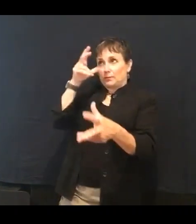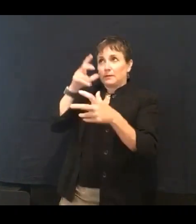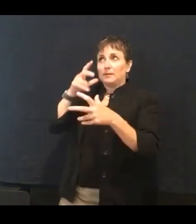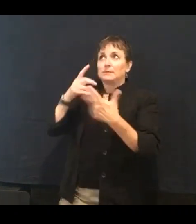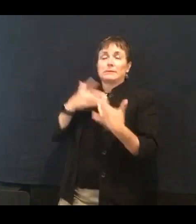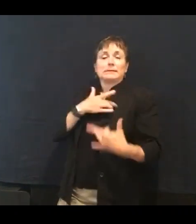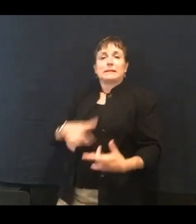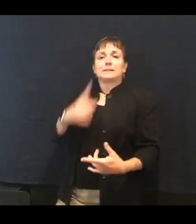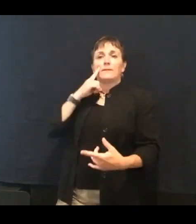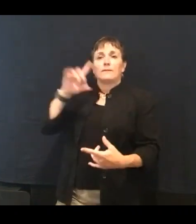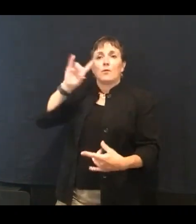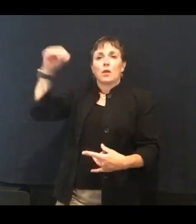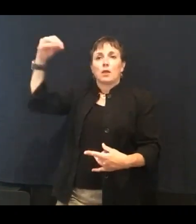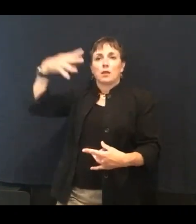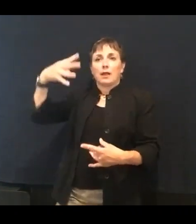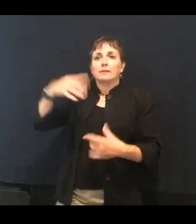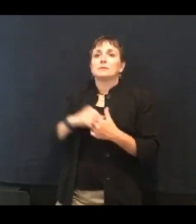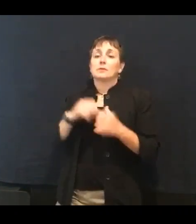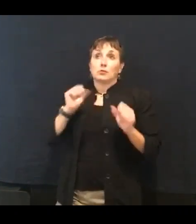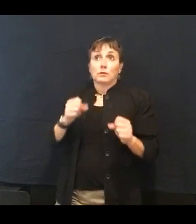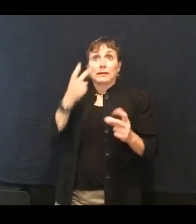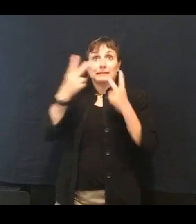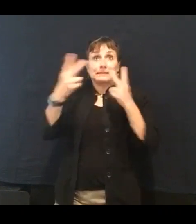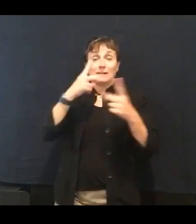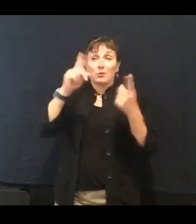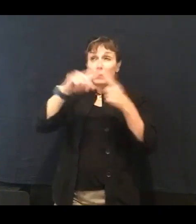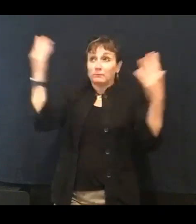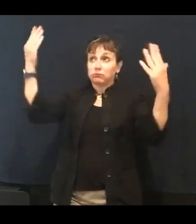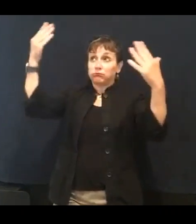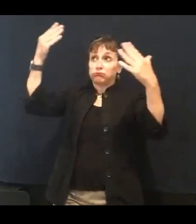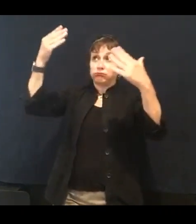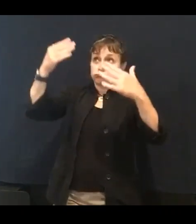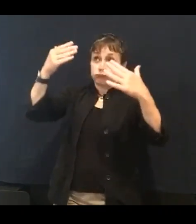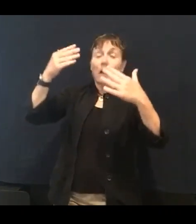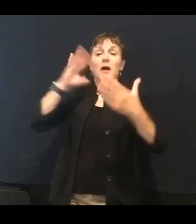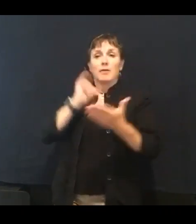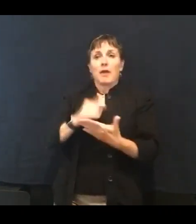in low-light conditions. The mutated rhodopsin leads to defects